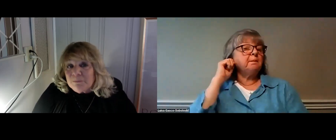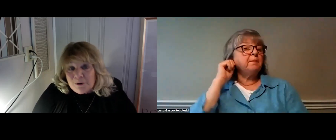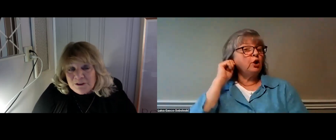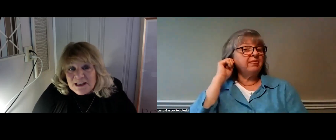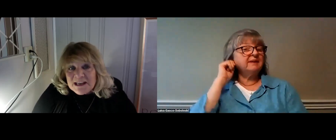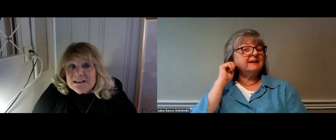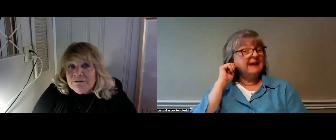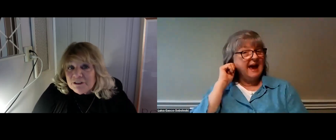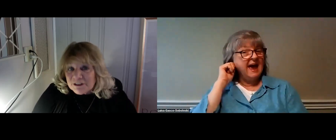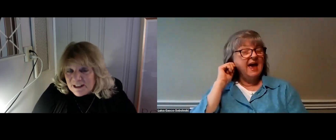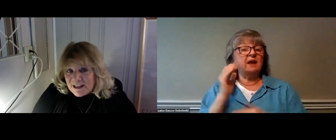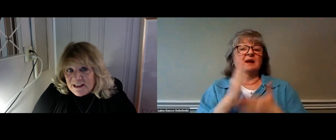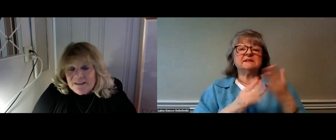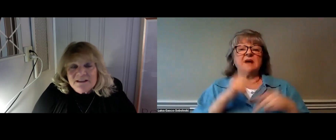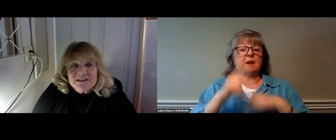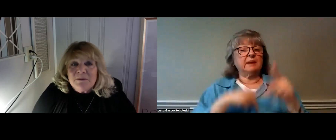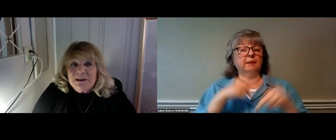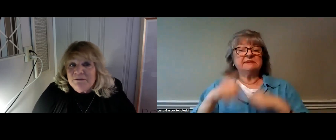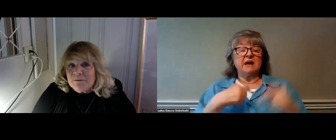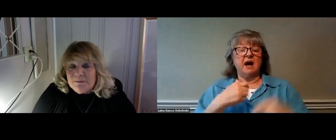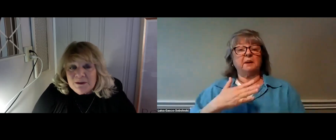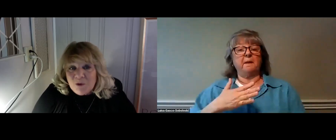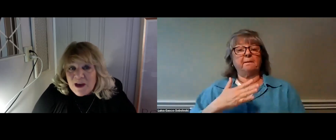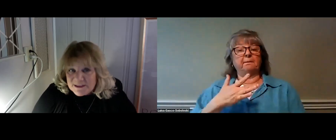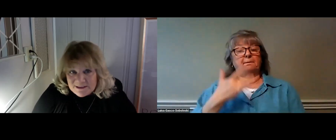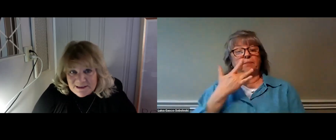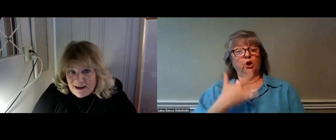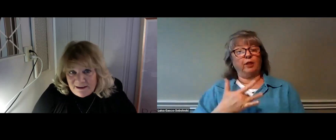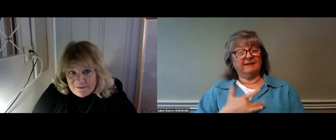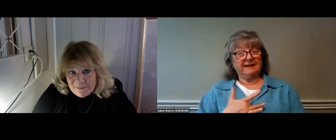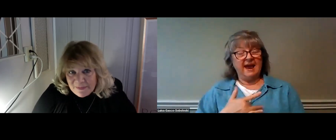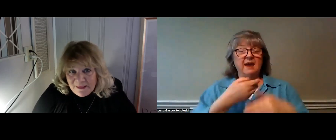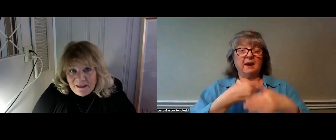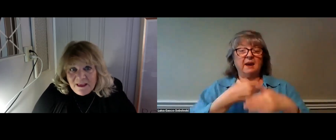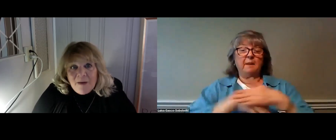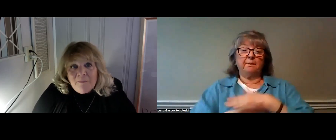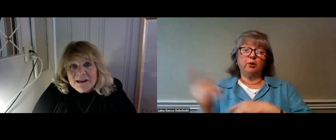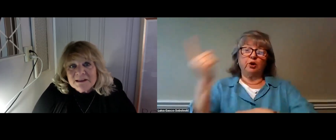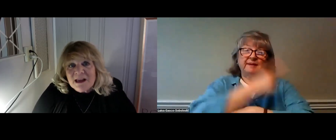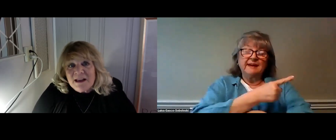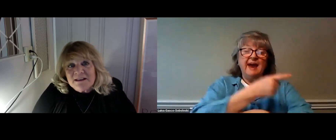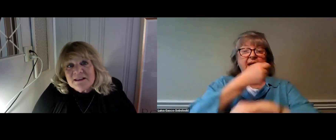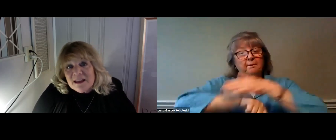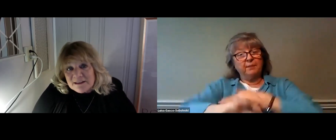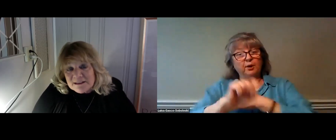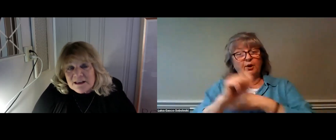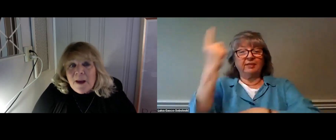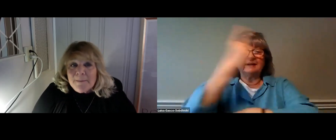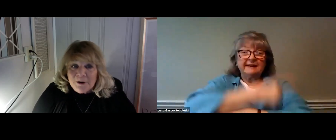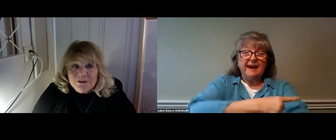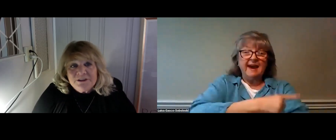birthdate differently than somebody from the Midwest say. My sign is this - birthday -